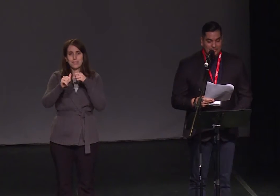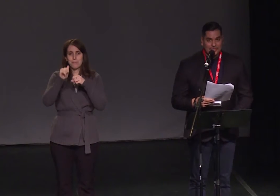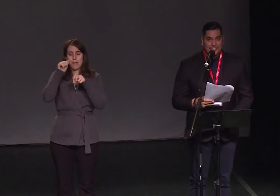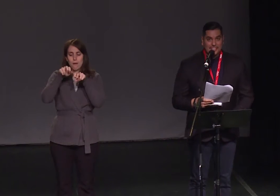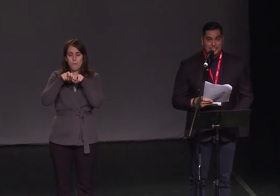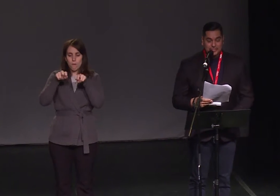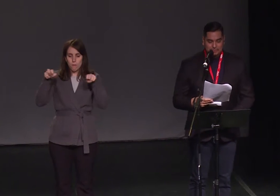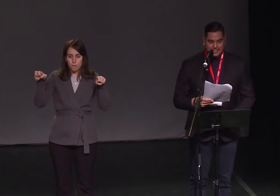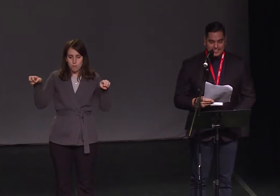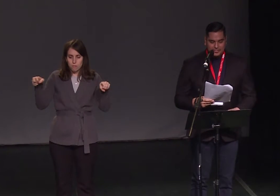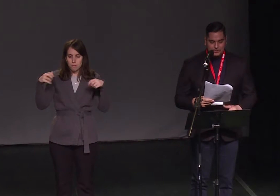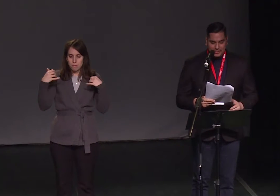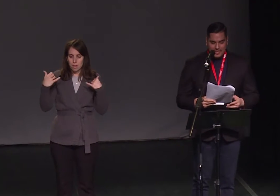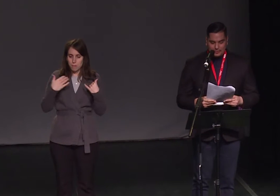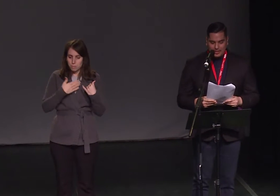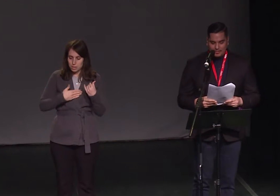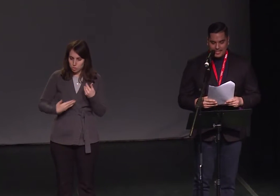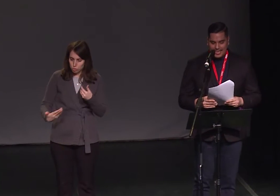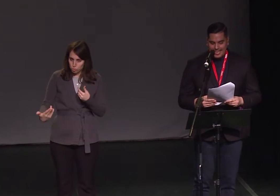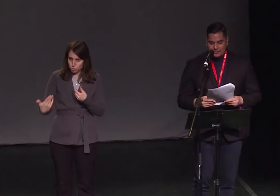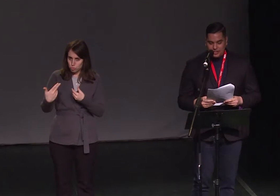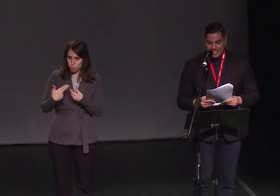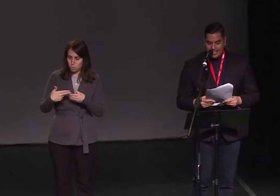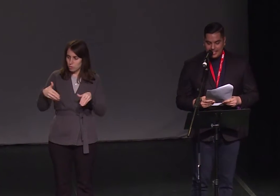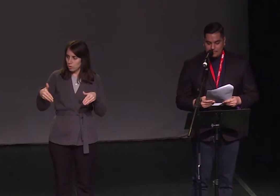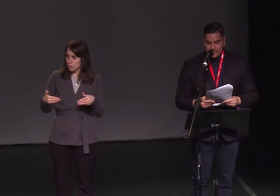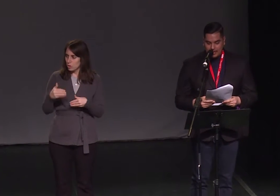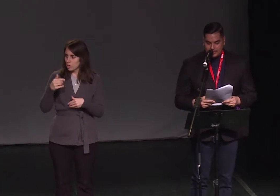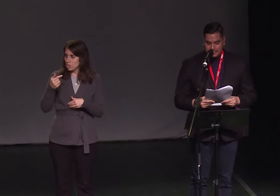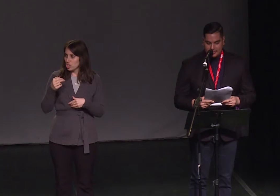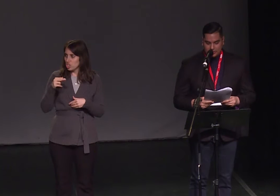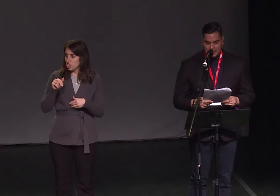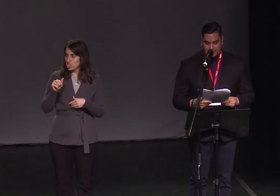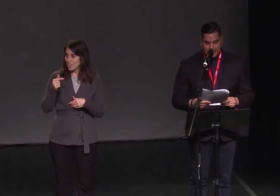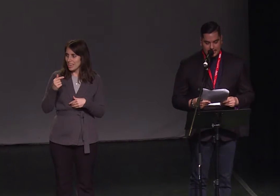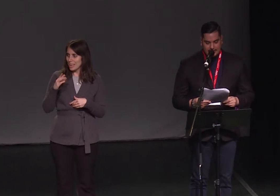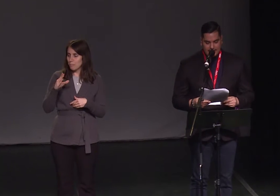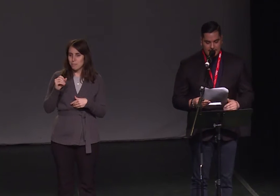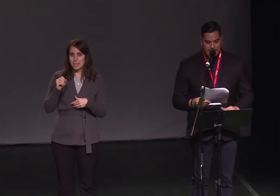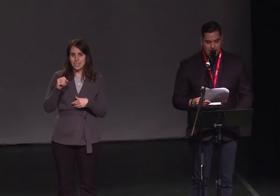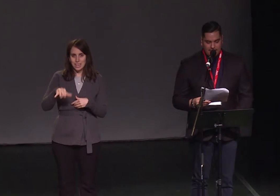Without further ado, please join me in welcoming Gina Gibney, artistic director and CEO of